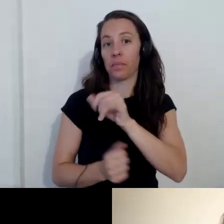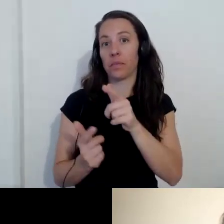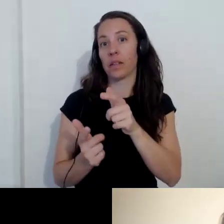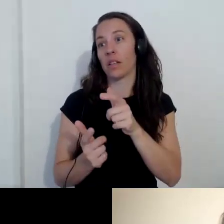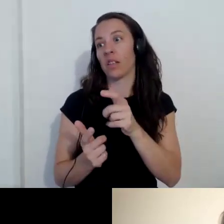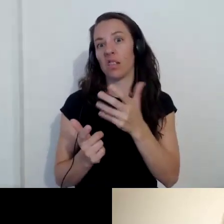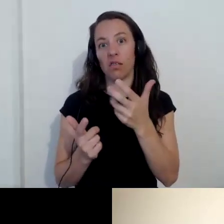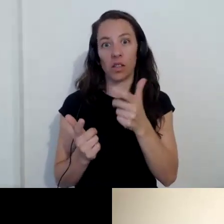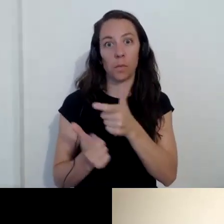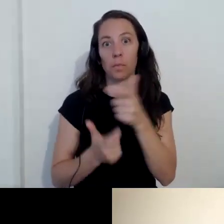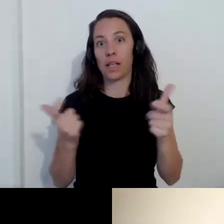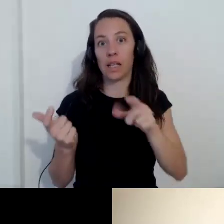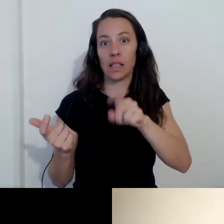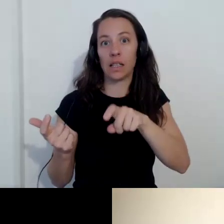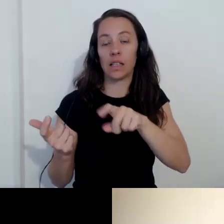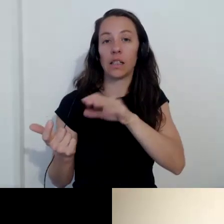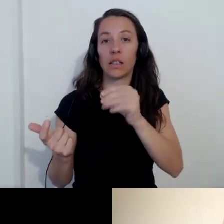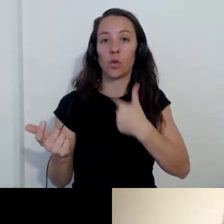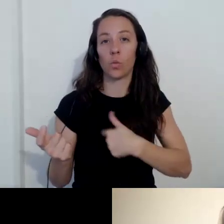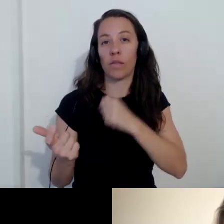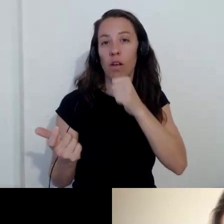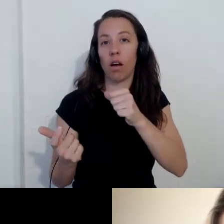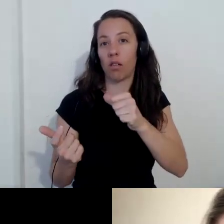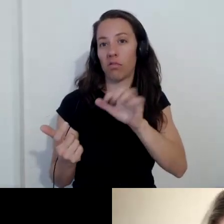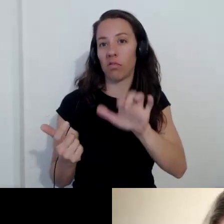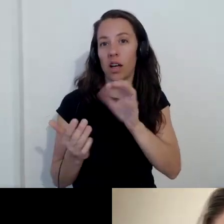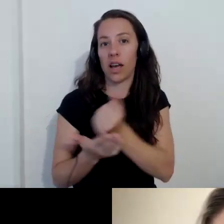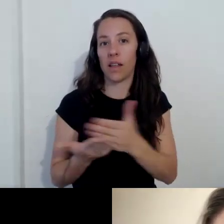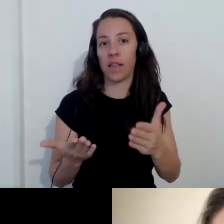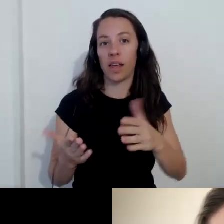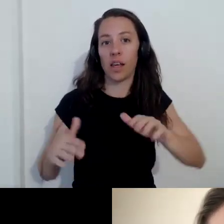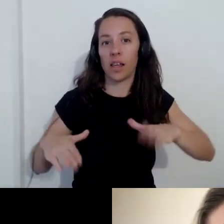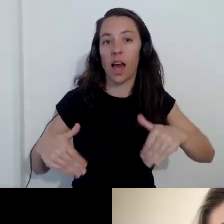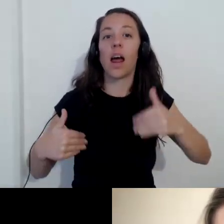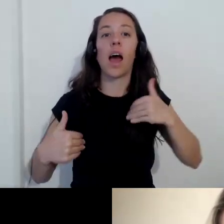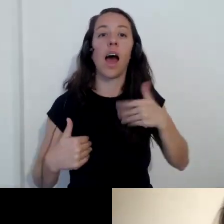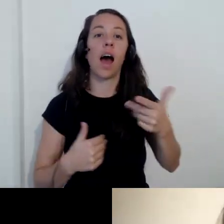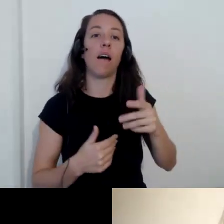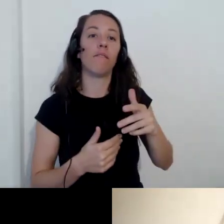We have got a screen writing course on Making Space but nothing